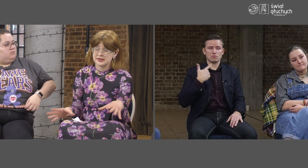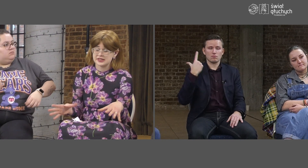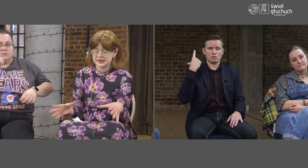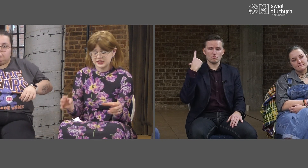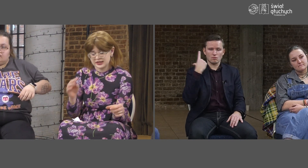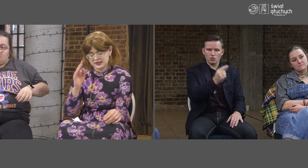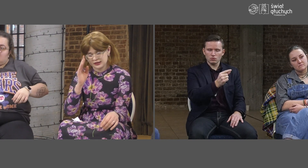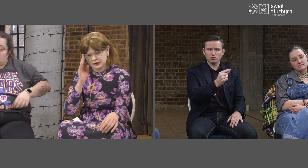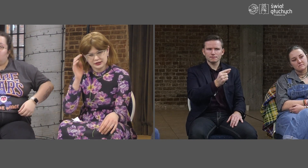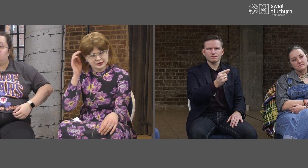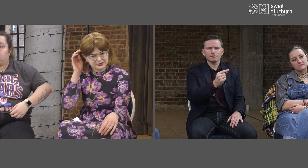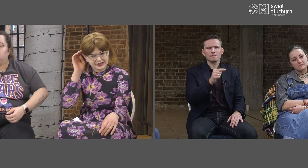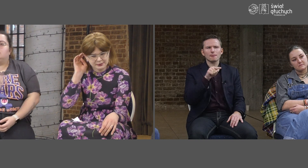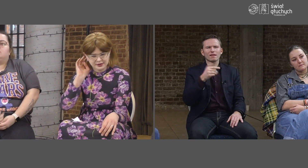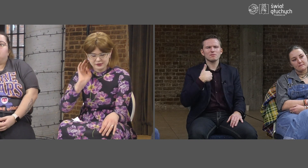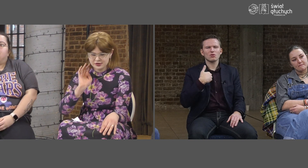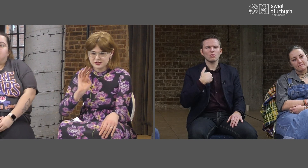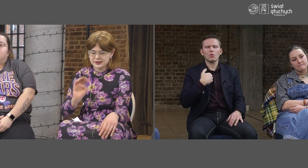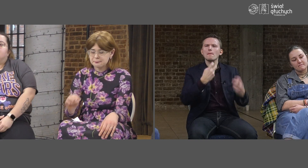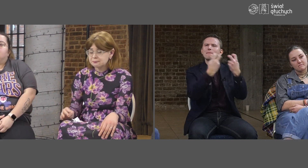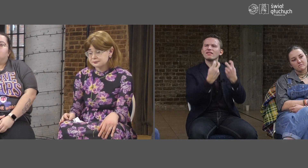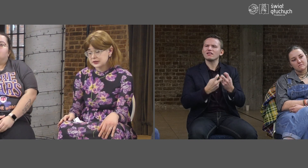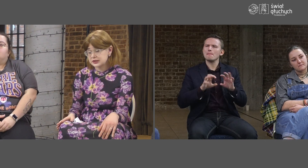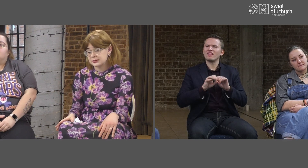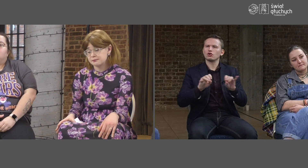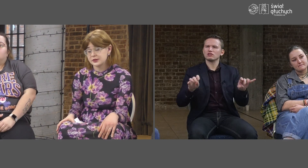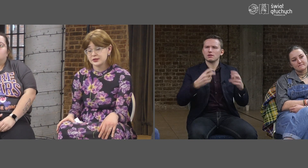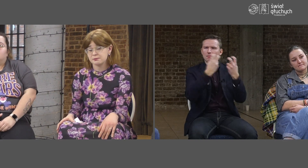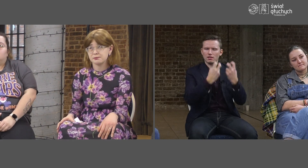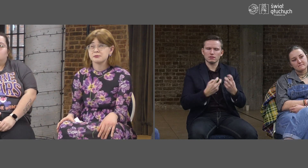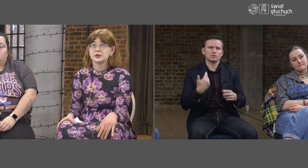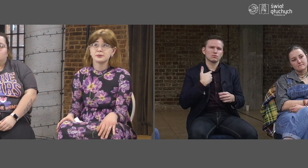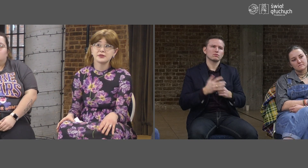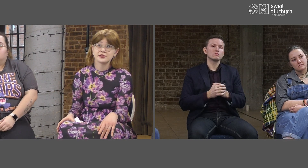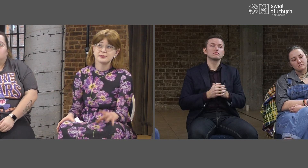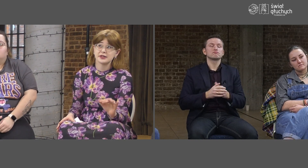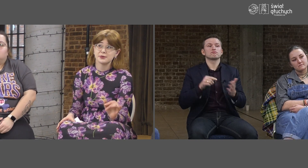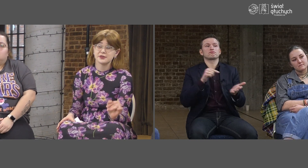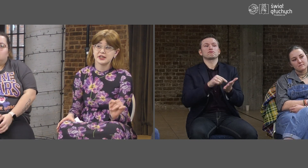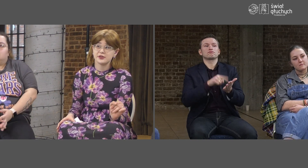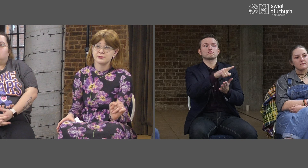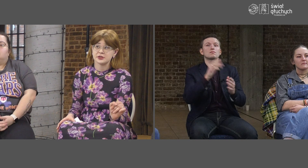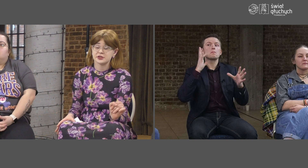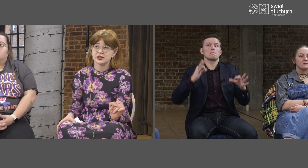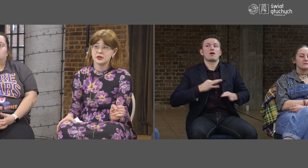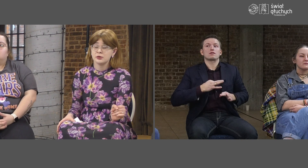going for an educational assessment. And I remember that the lady said to me,